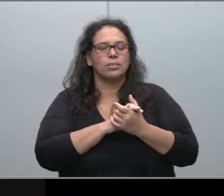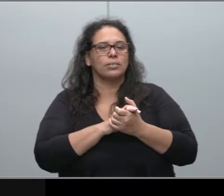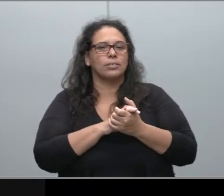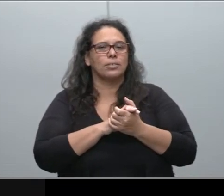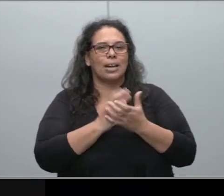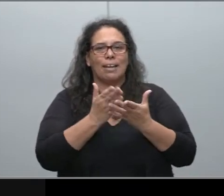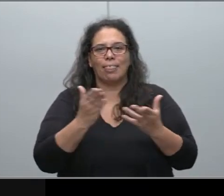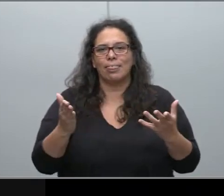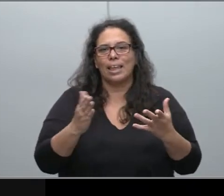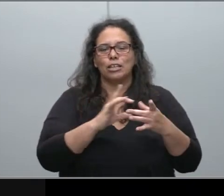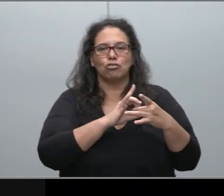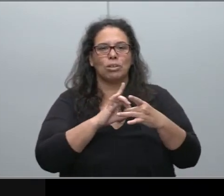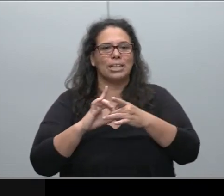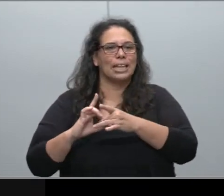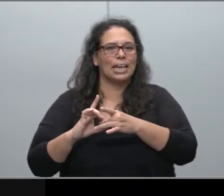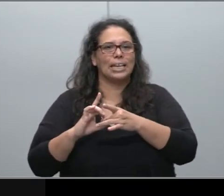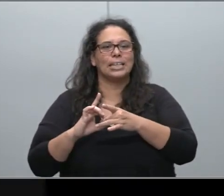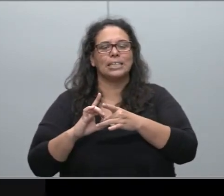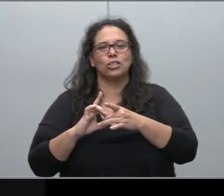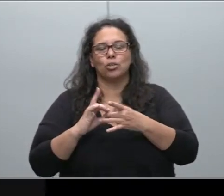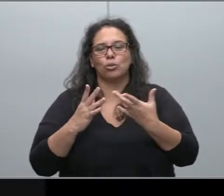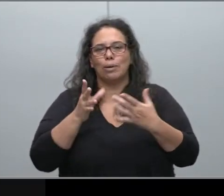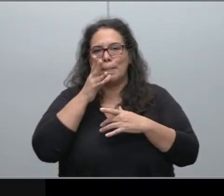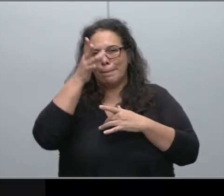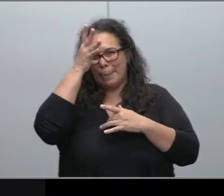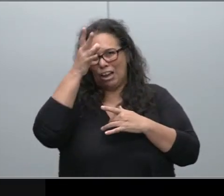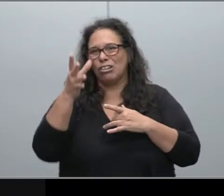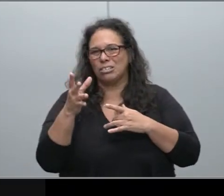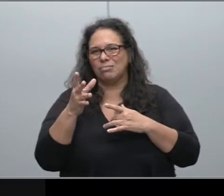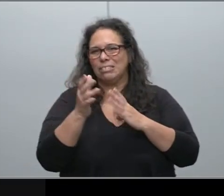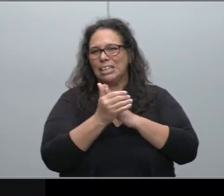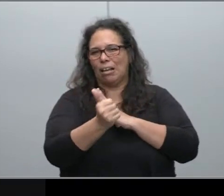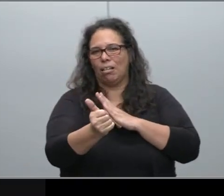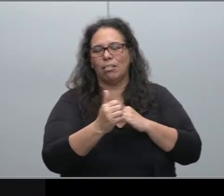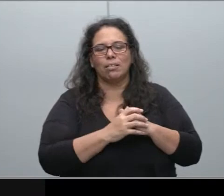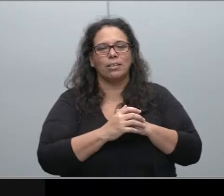we will be able to inform whoever needs to consider this